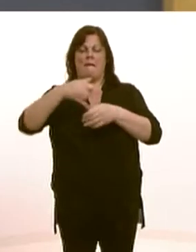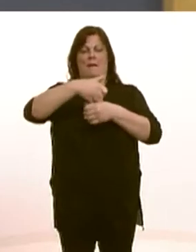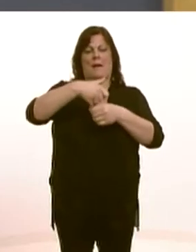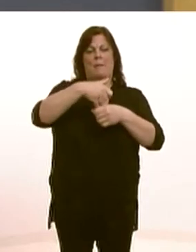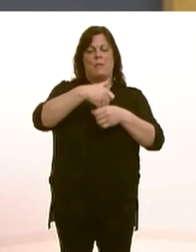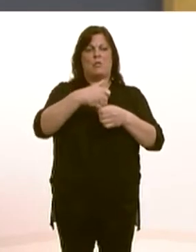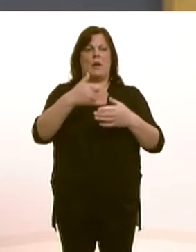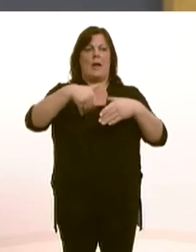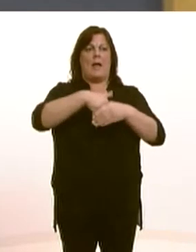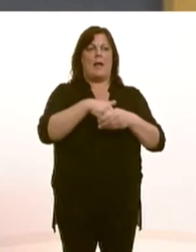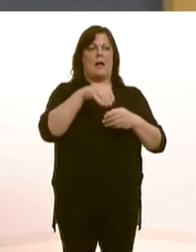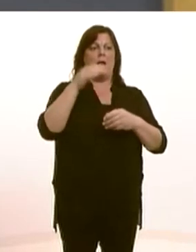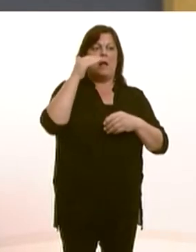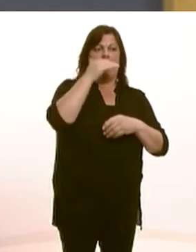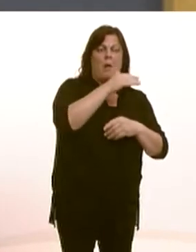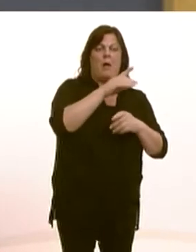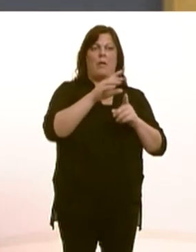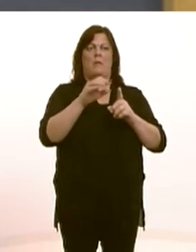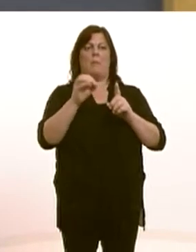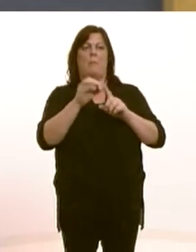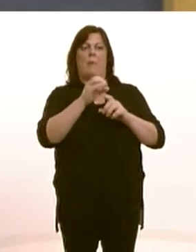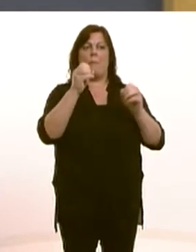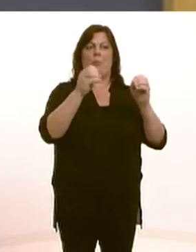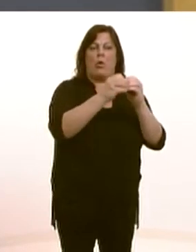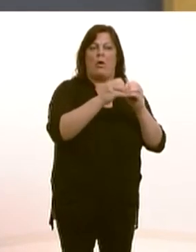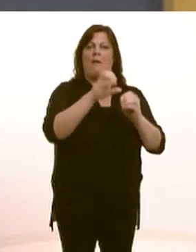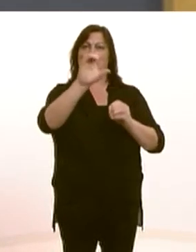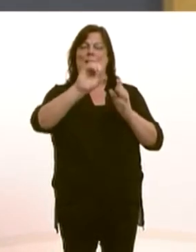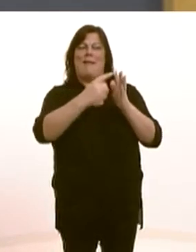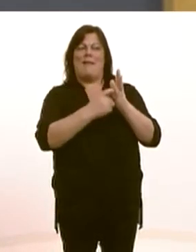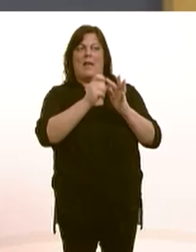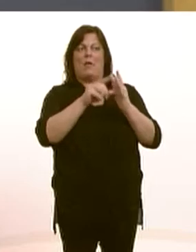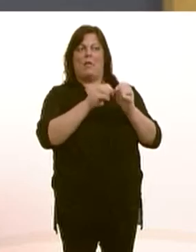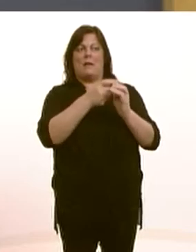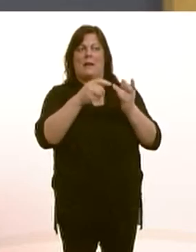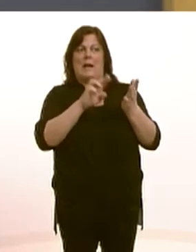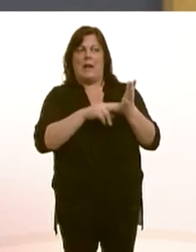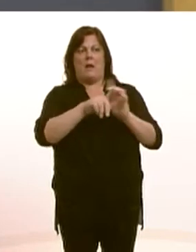Pembrokeshire and Ceredigion, with plans for another nine by the end of this year.